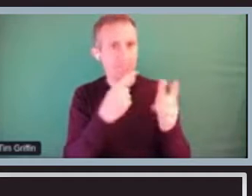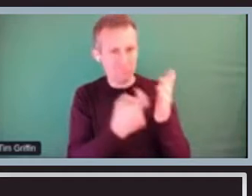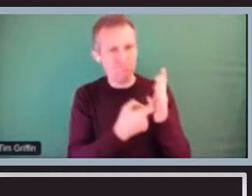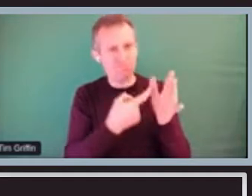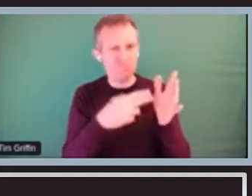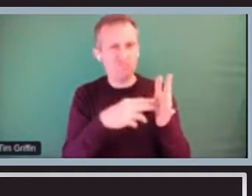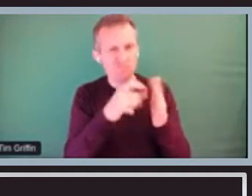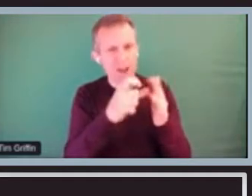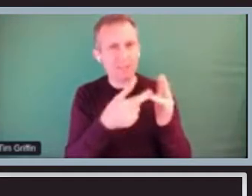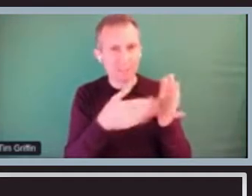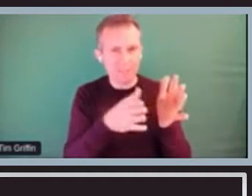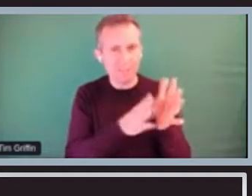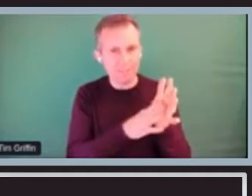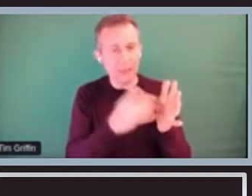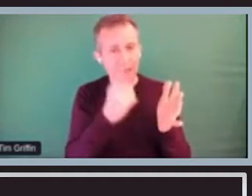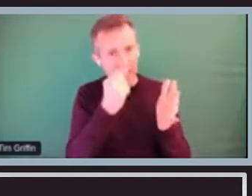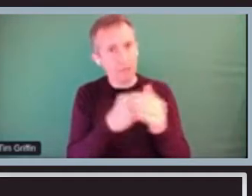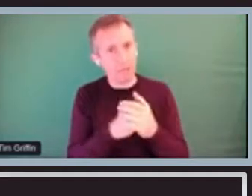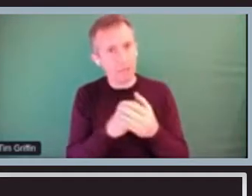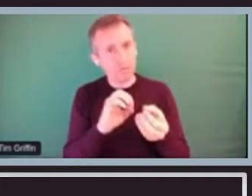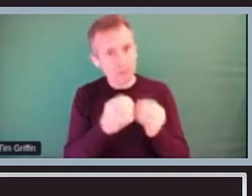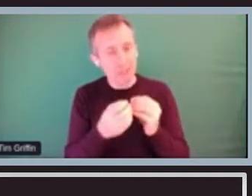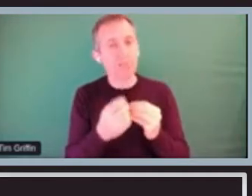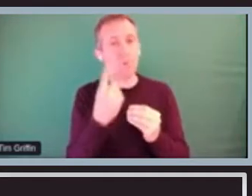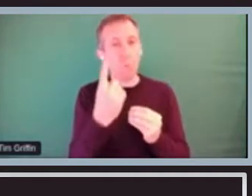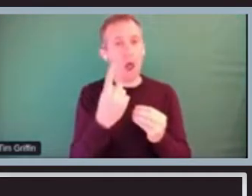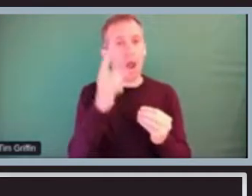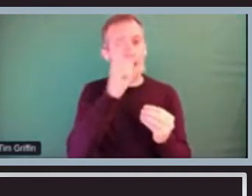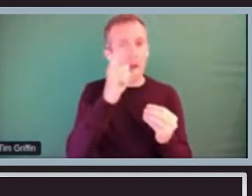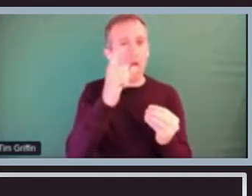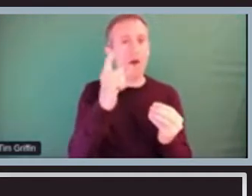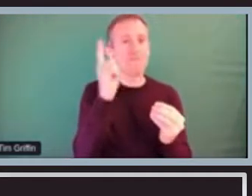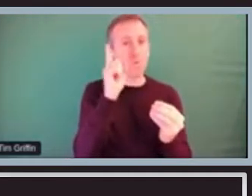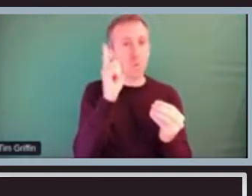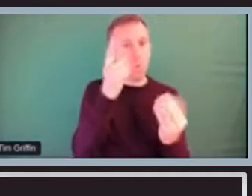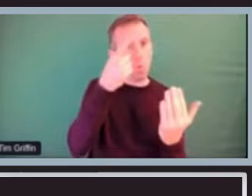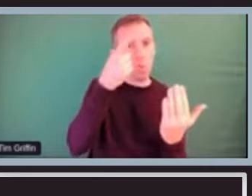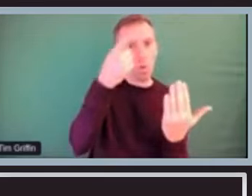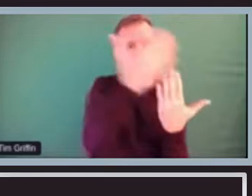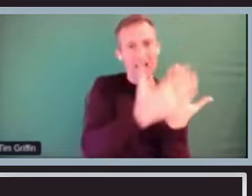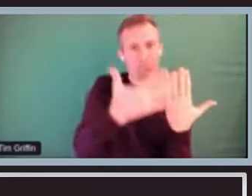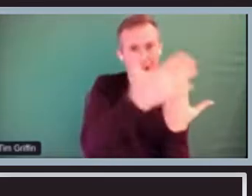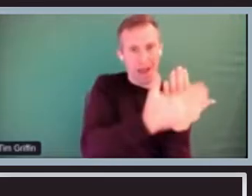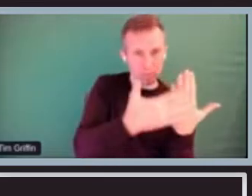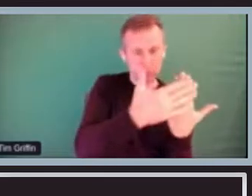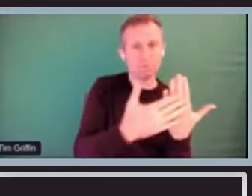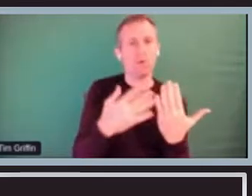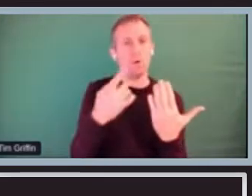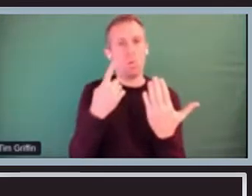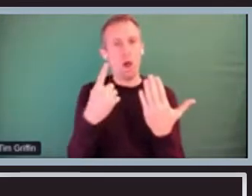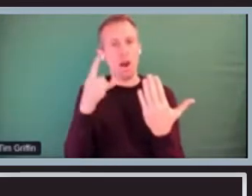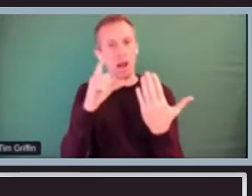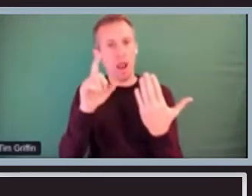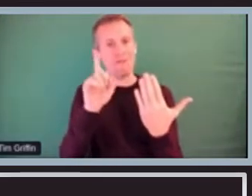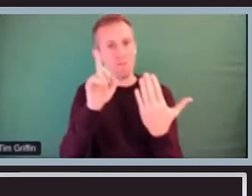It will give us one background colour, one text colour, and three colours for graphical objects. I'm just going to show you that now.